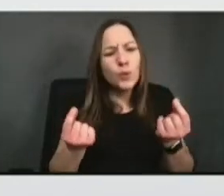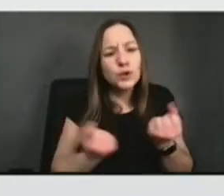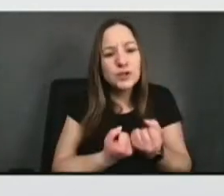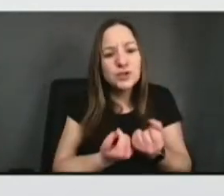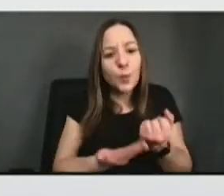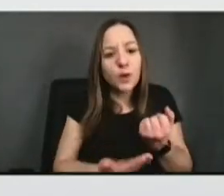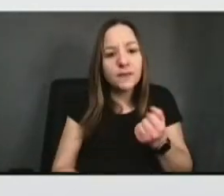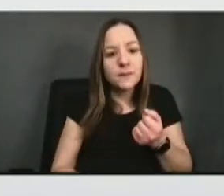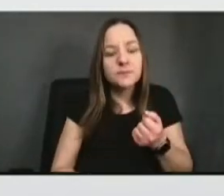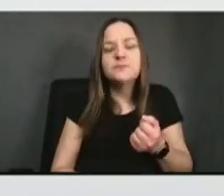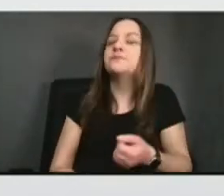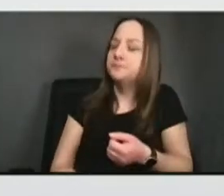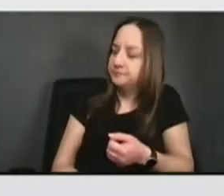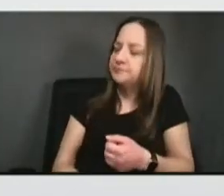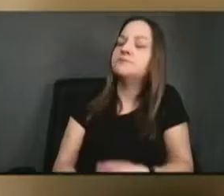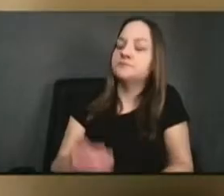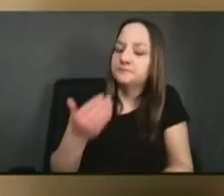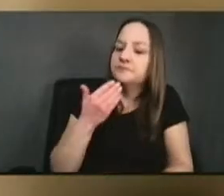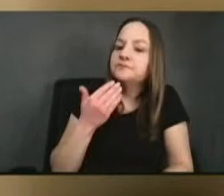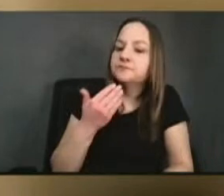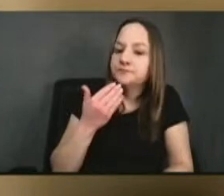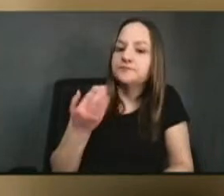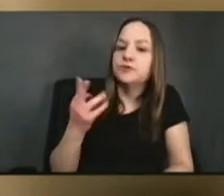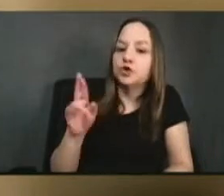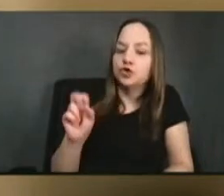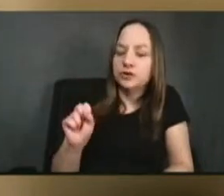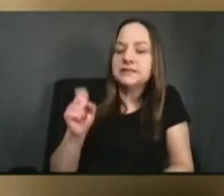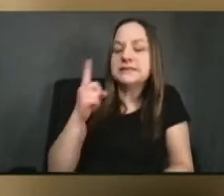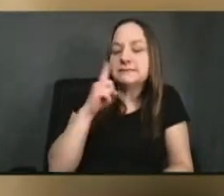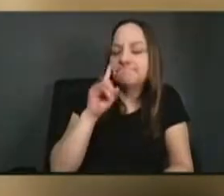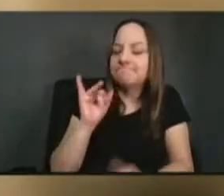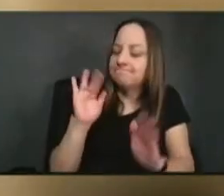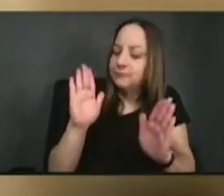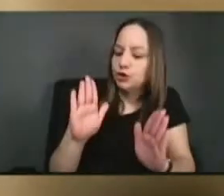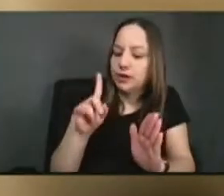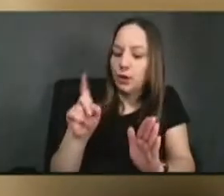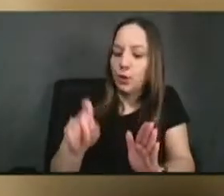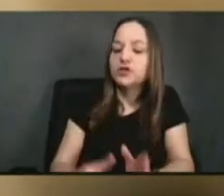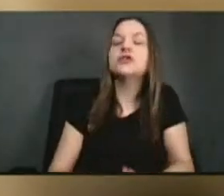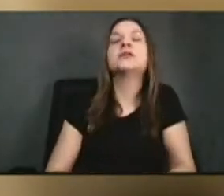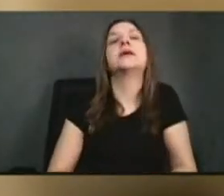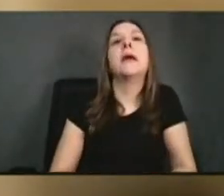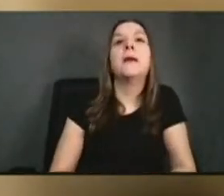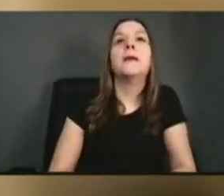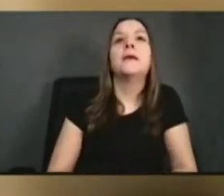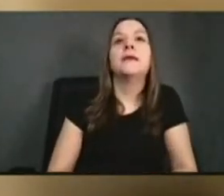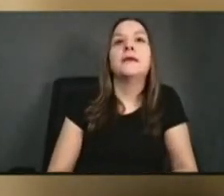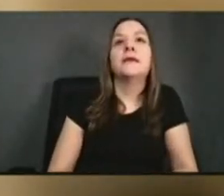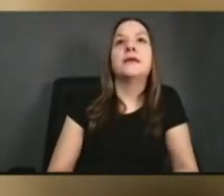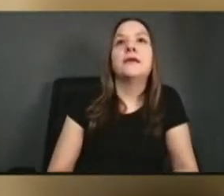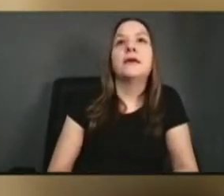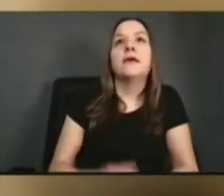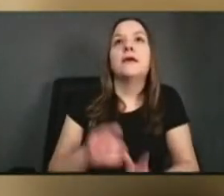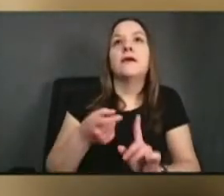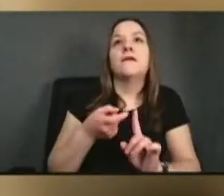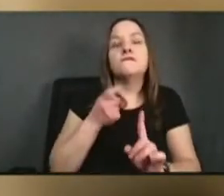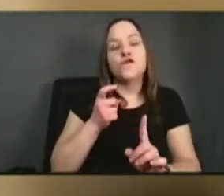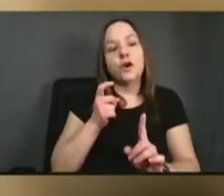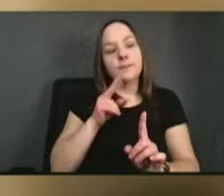they can in our schools today. Sure Thank you, Chris. I think